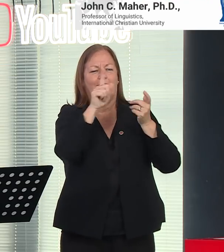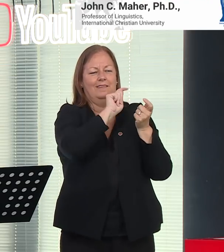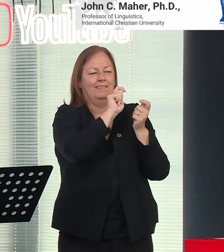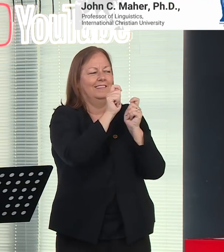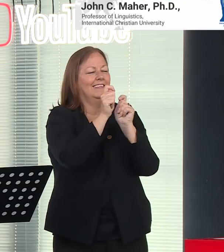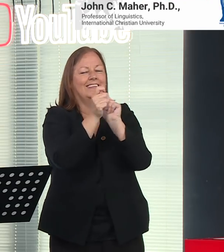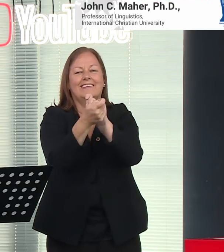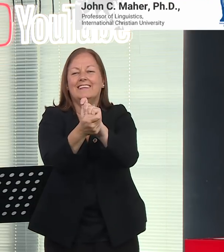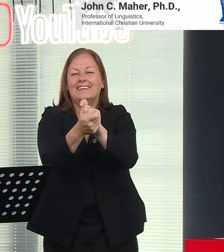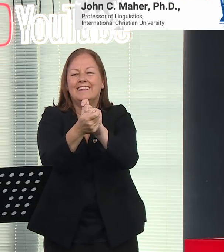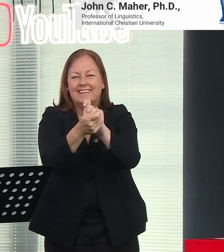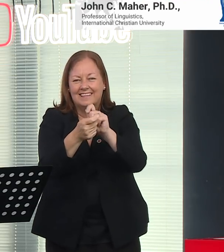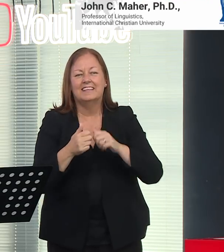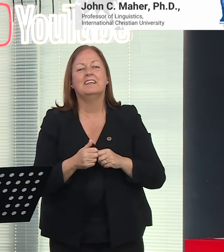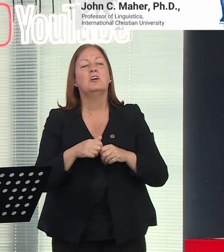honeybees 20 years ago, 100 years ago.